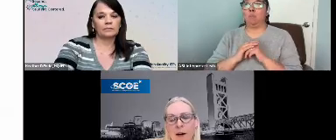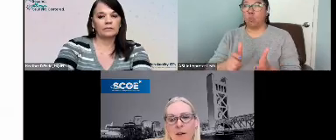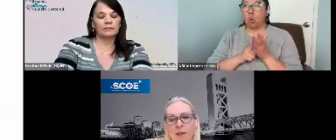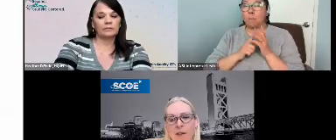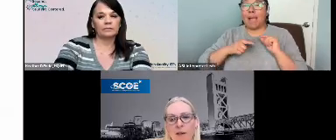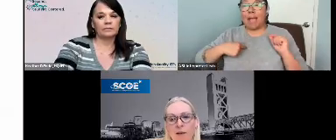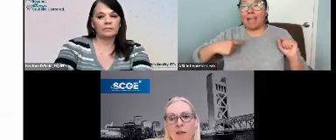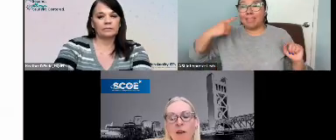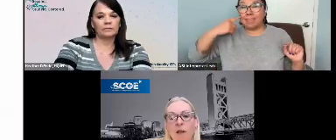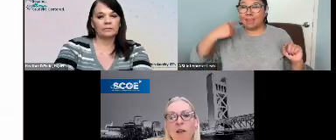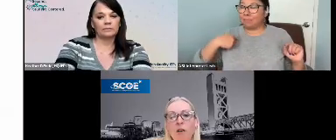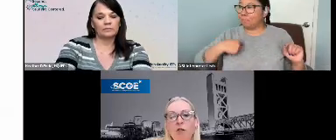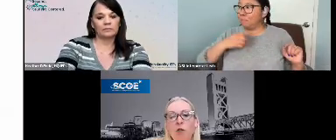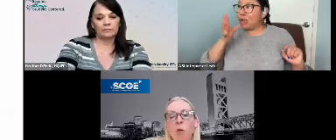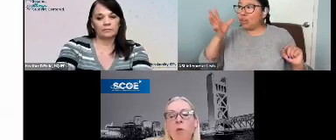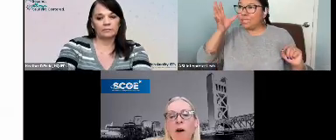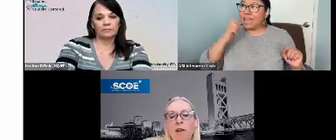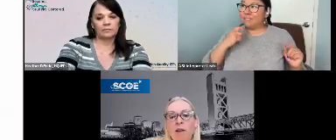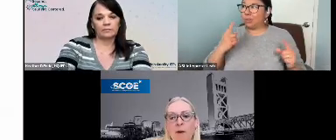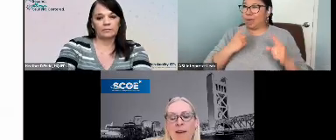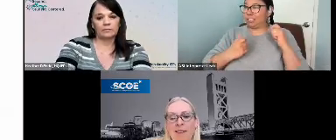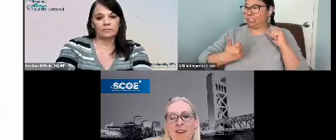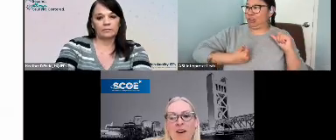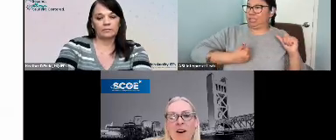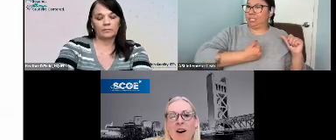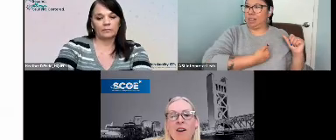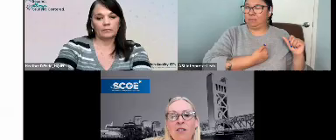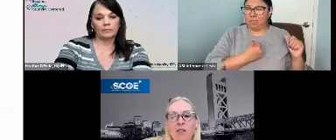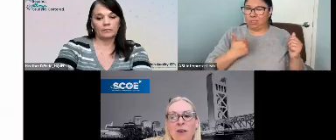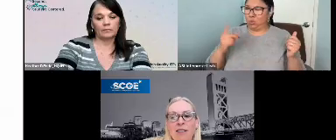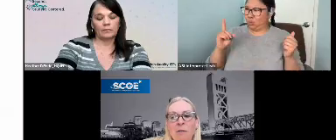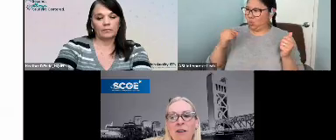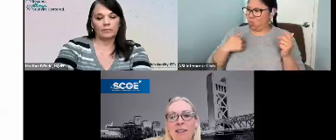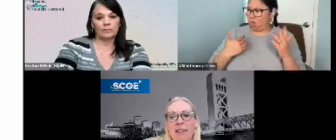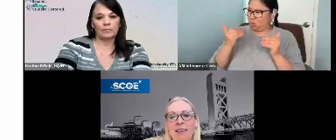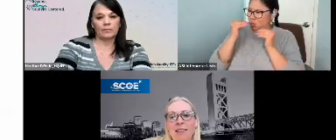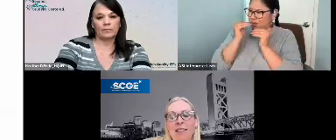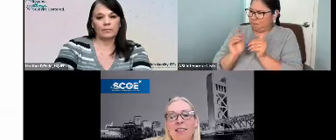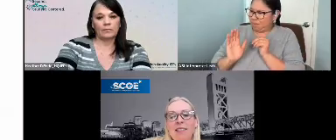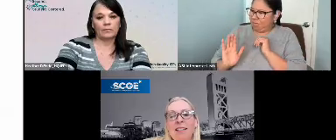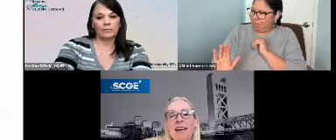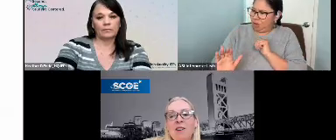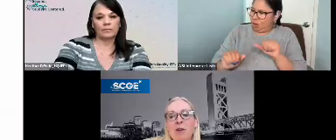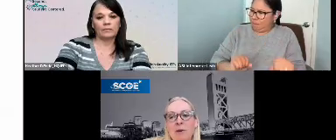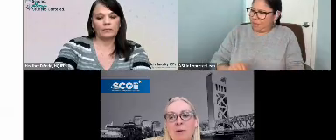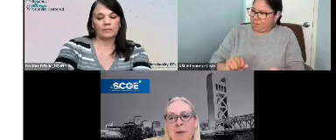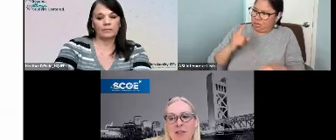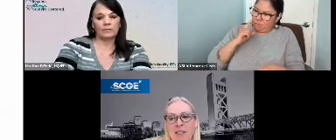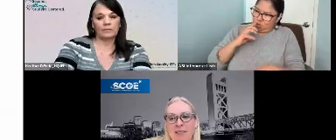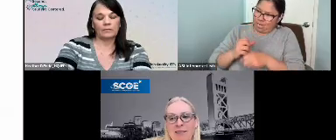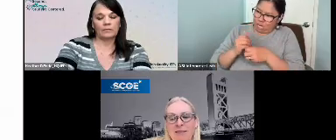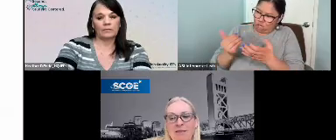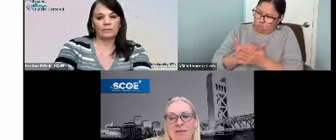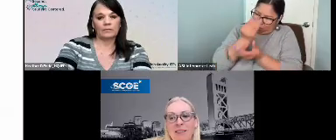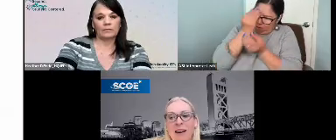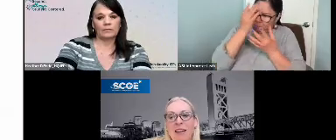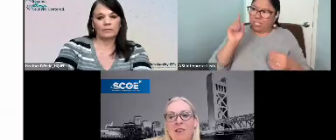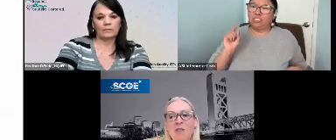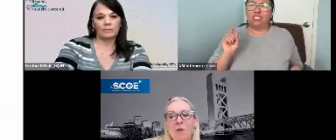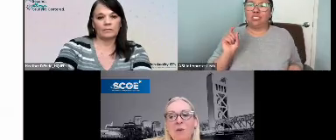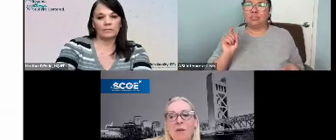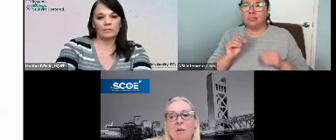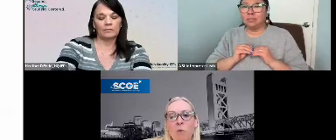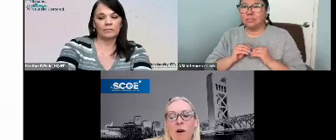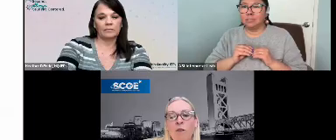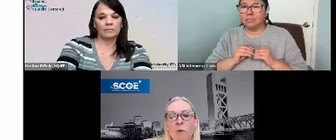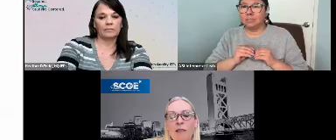as parents is do we want to limit our students ability to get new information and to one of